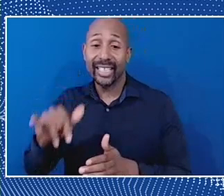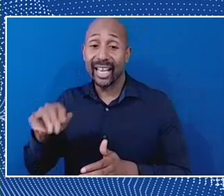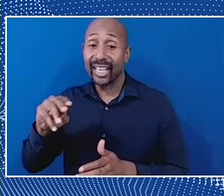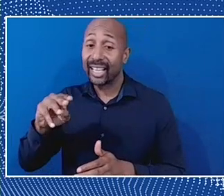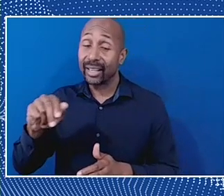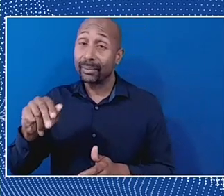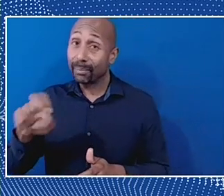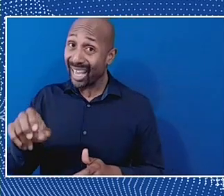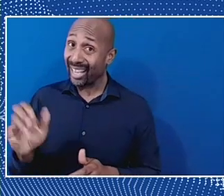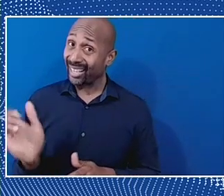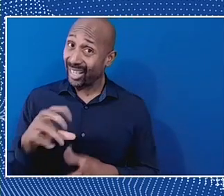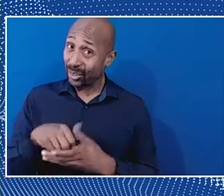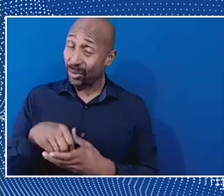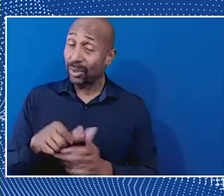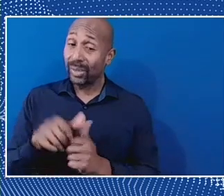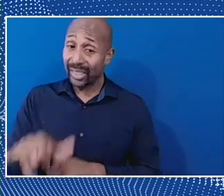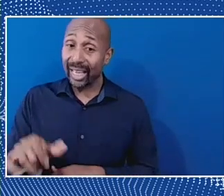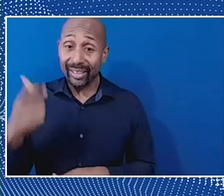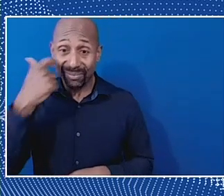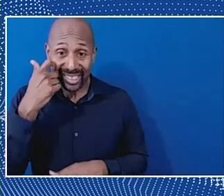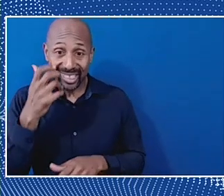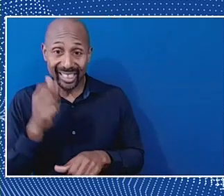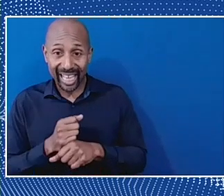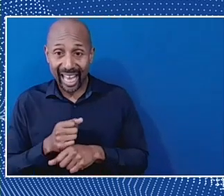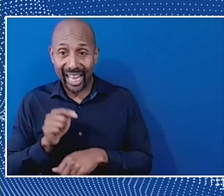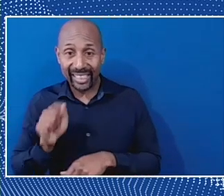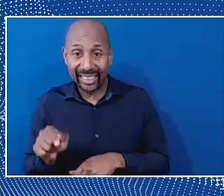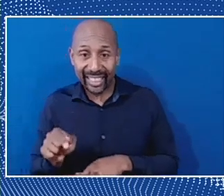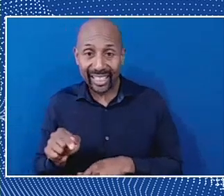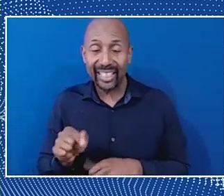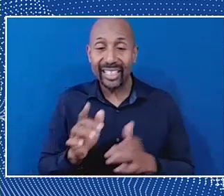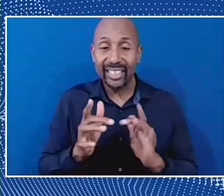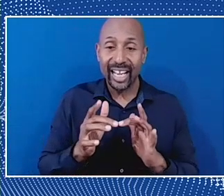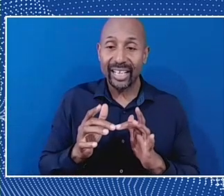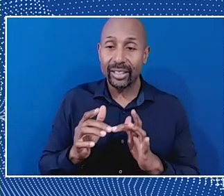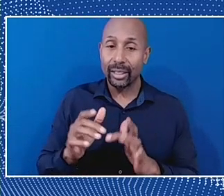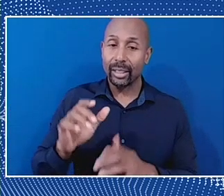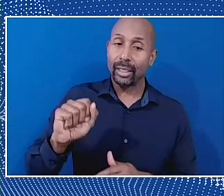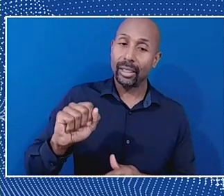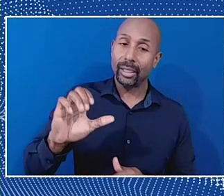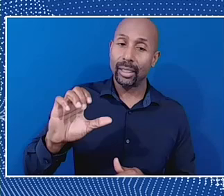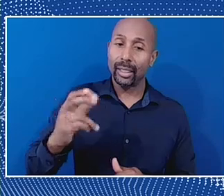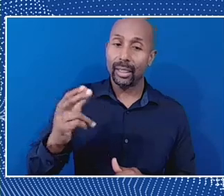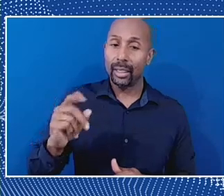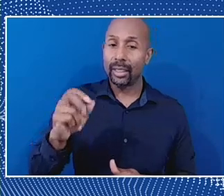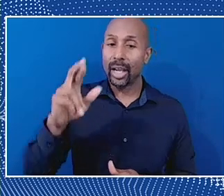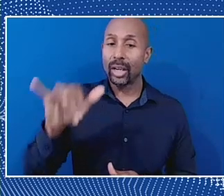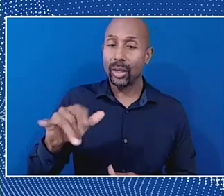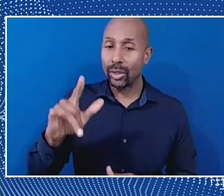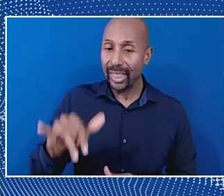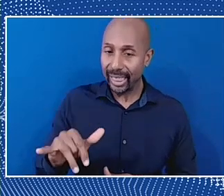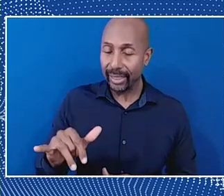will take into consideration on how postsecondary institutions are using scholarships and grants as a tactic to